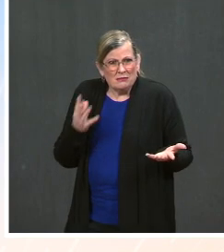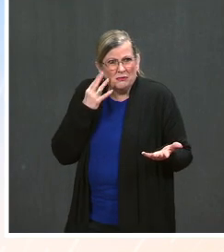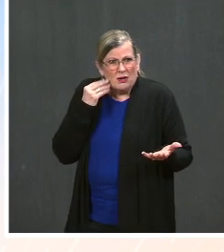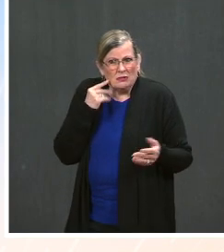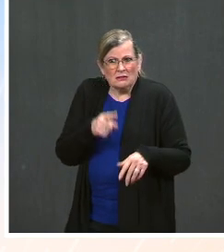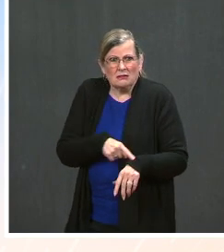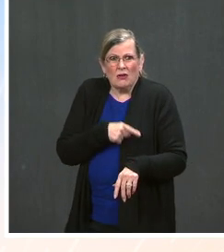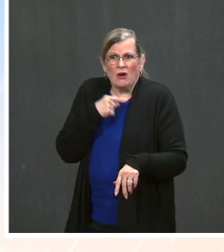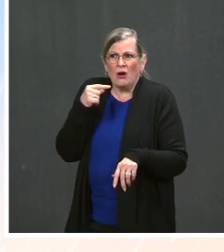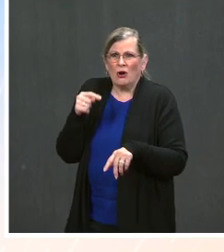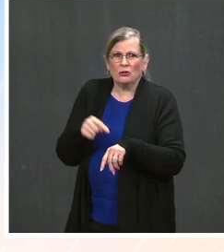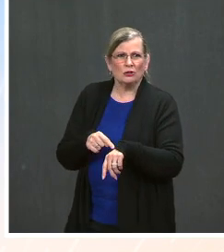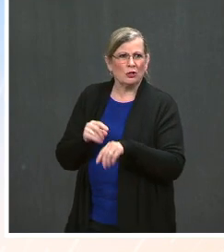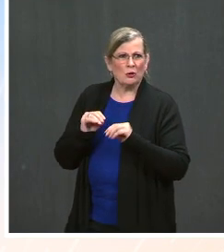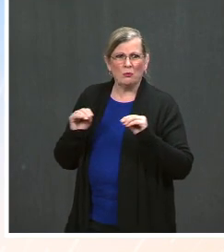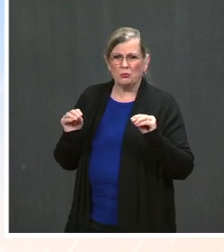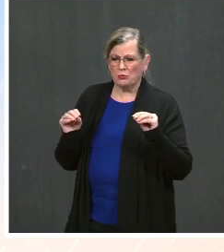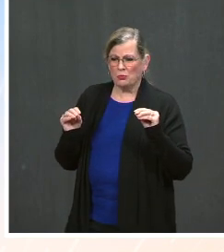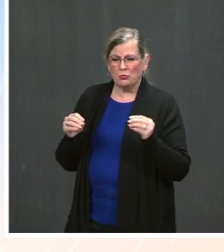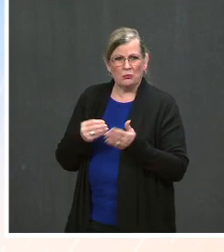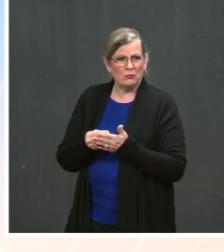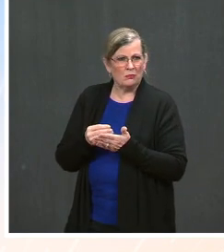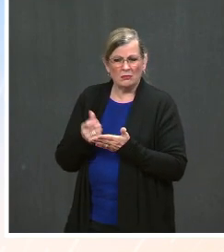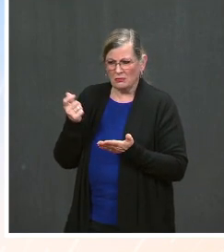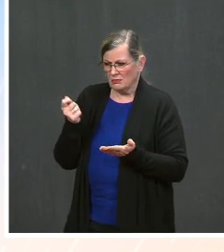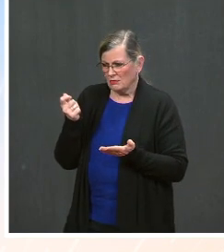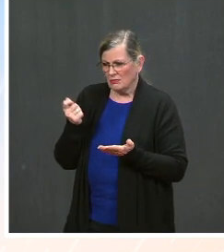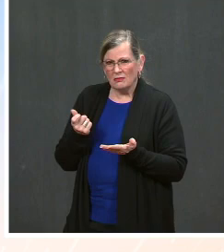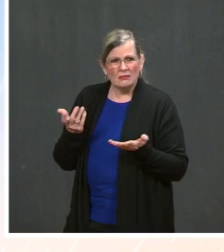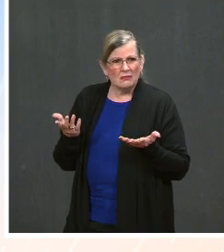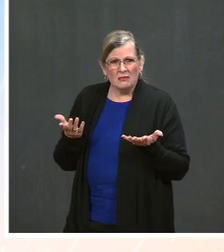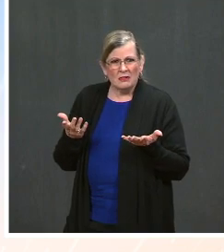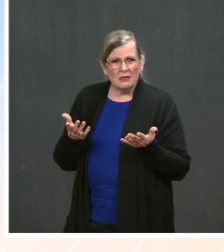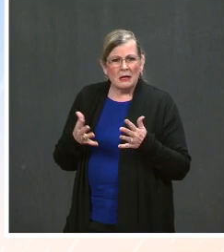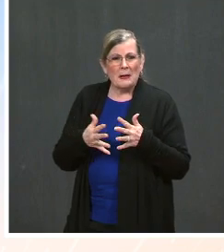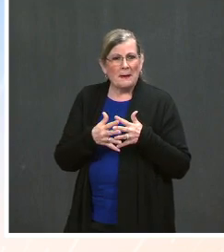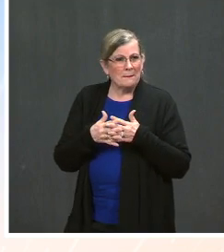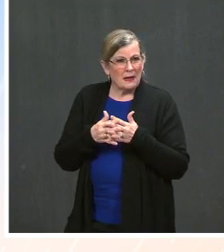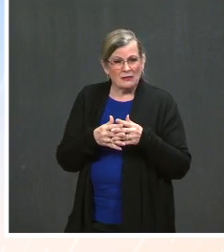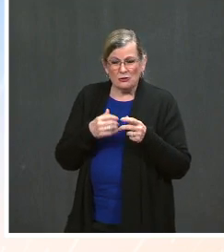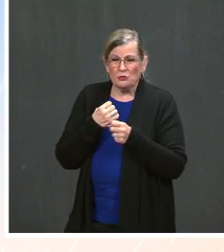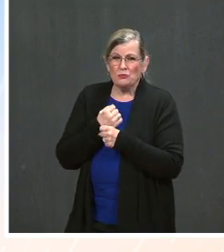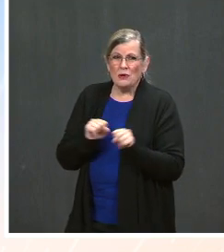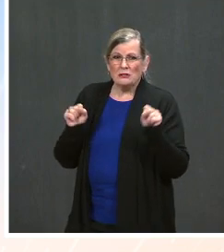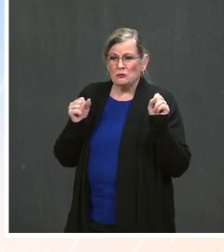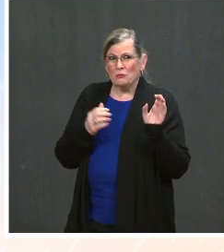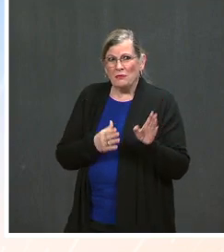the American Rescue Plan addresses some of that. And right now -- again, I'm -- this is my second week here.